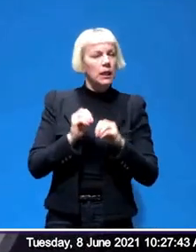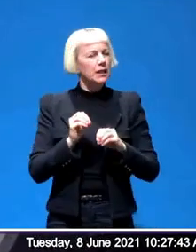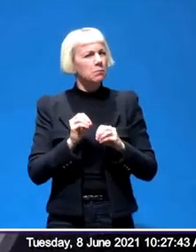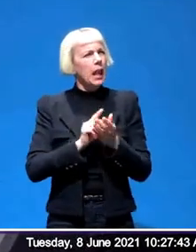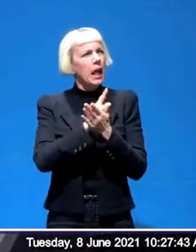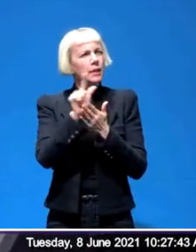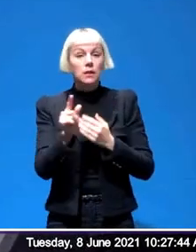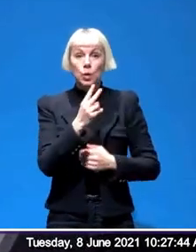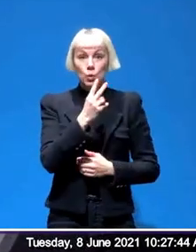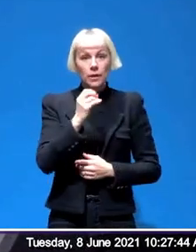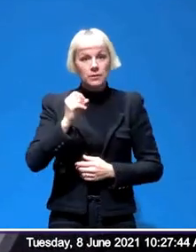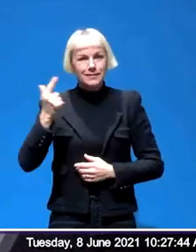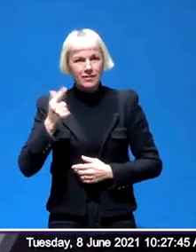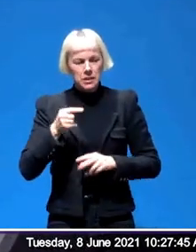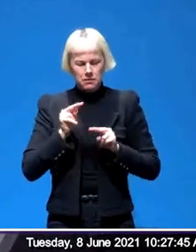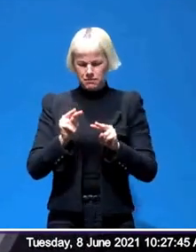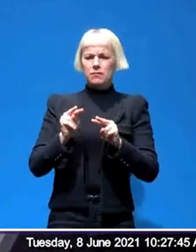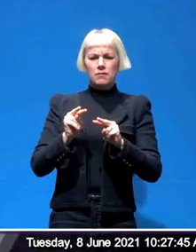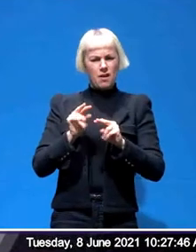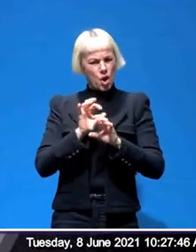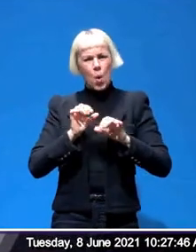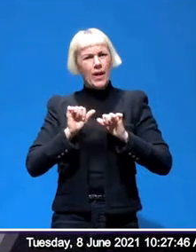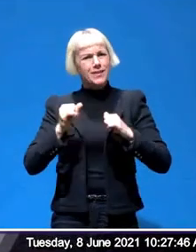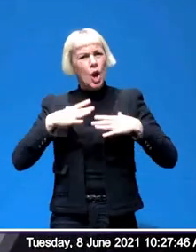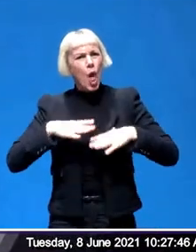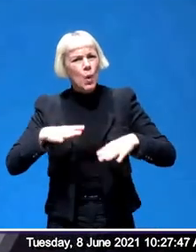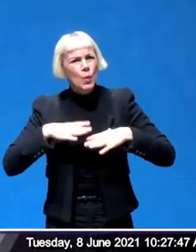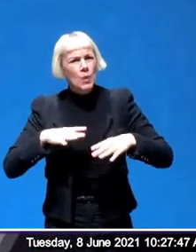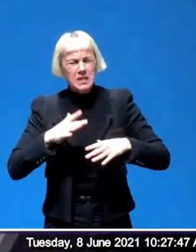didn't belong to him and at times he smelled, often of faeces